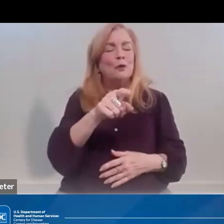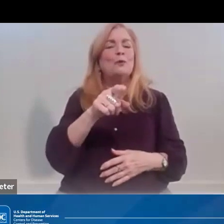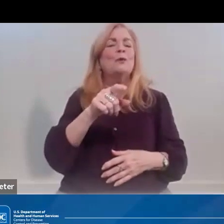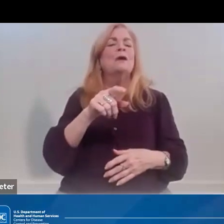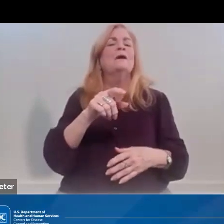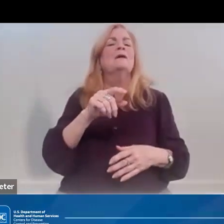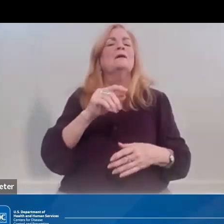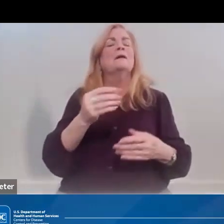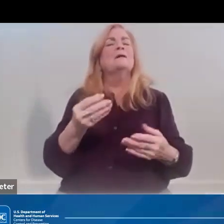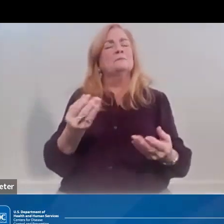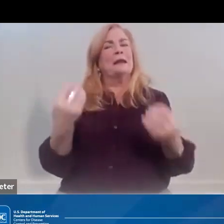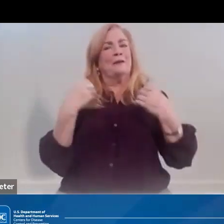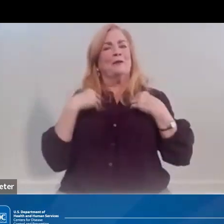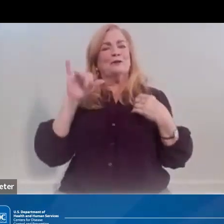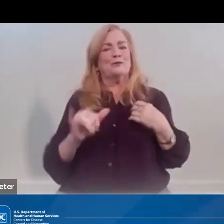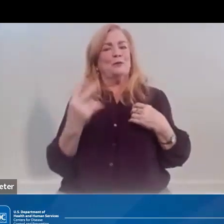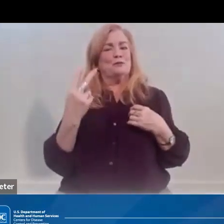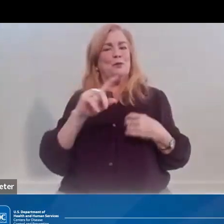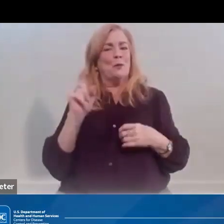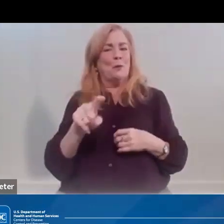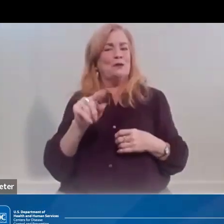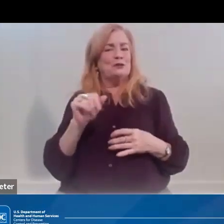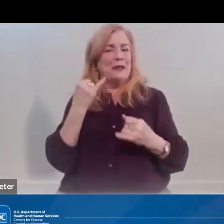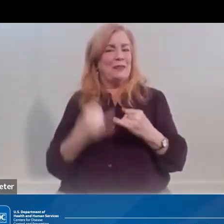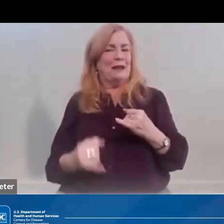And more importantly, as I think you've heard from all of us, we really appreciate the work